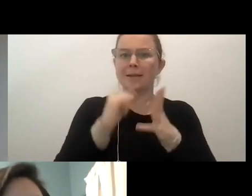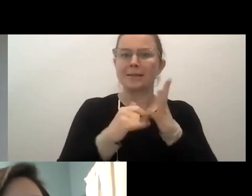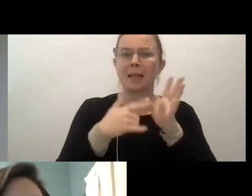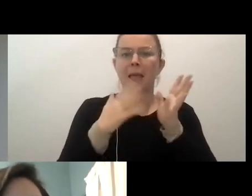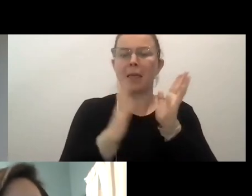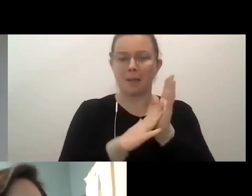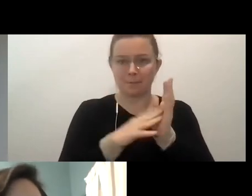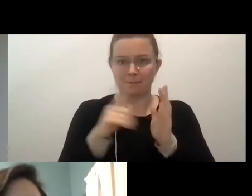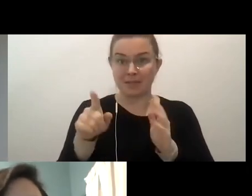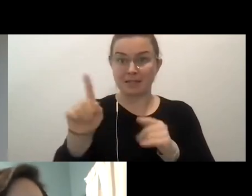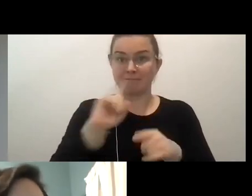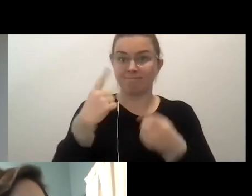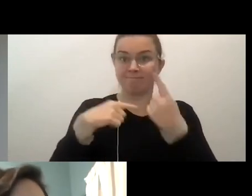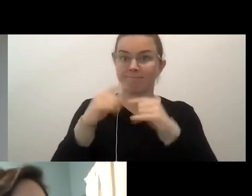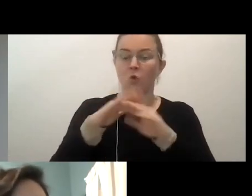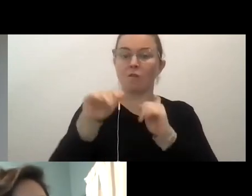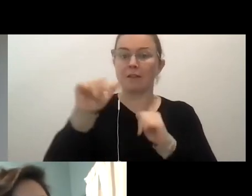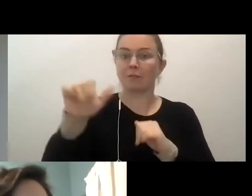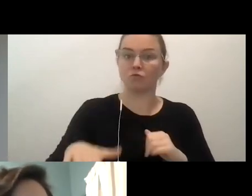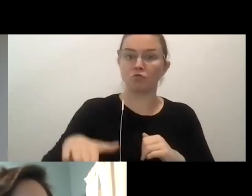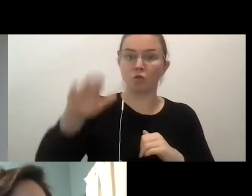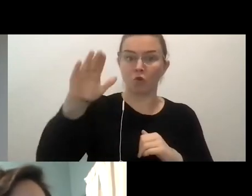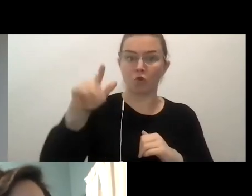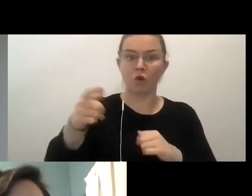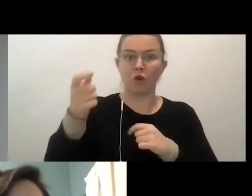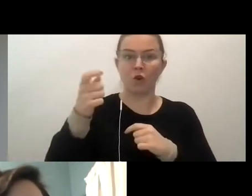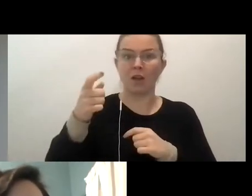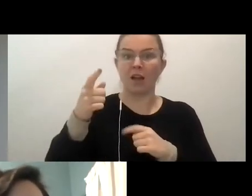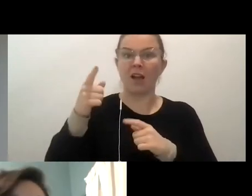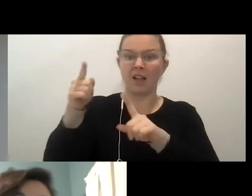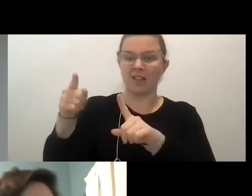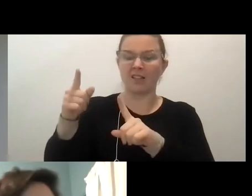when he was growing up he got the ill advice of a medical professional, well, his parents